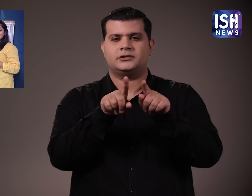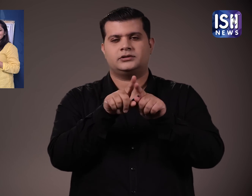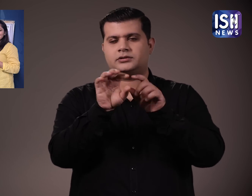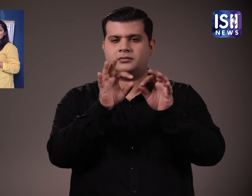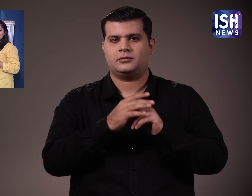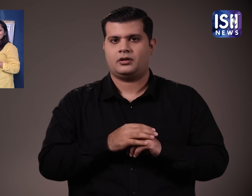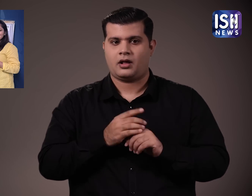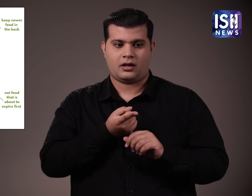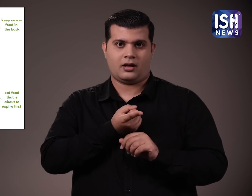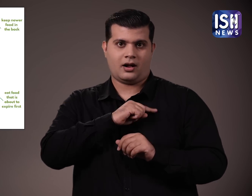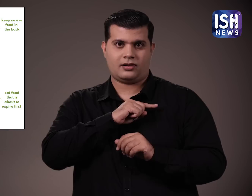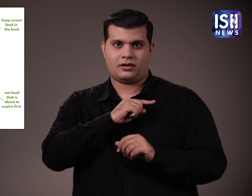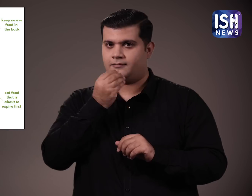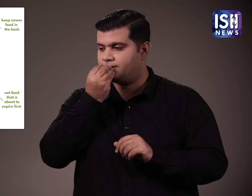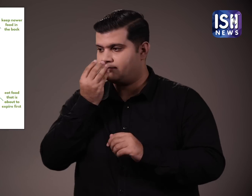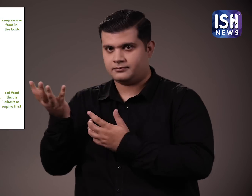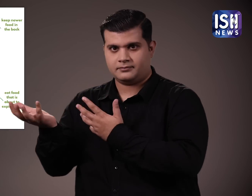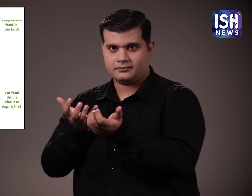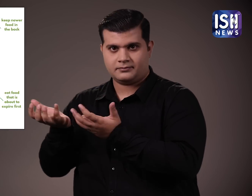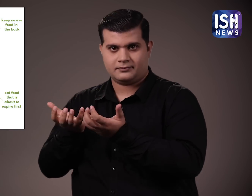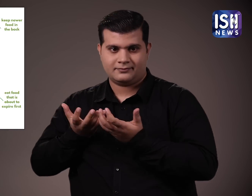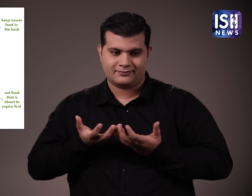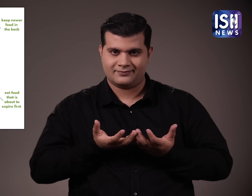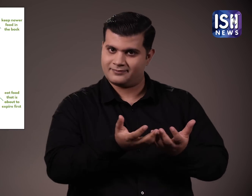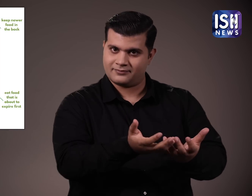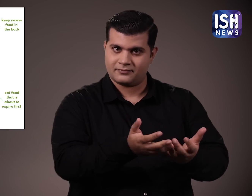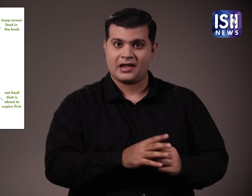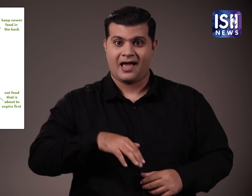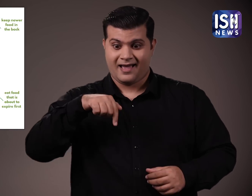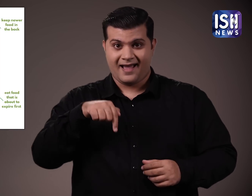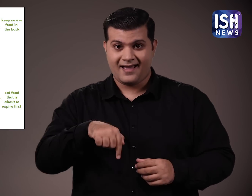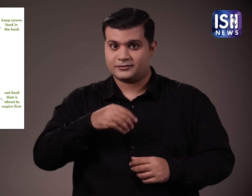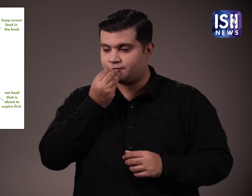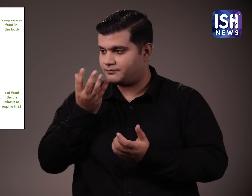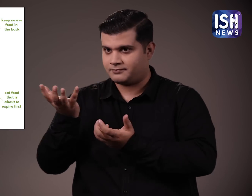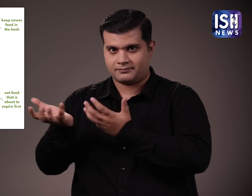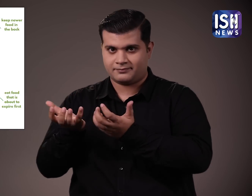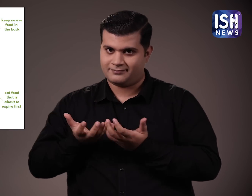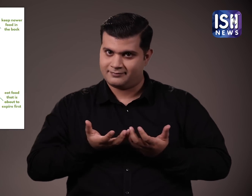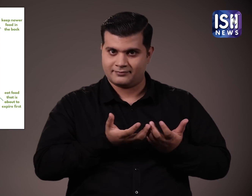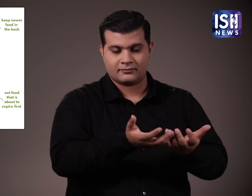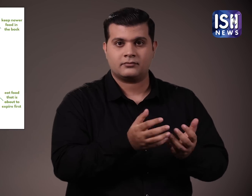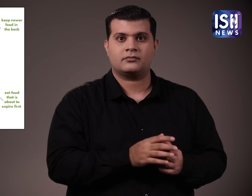Here's an example explaining this. Consider you bought and stored food in the fridge yesterday and today.